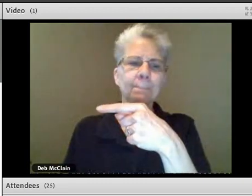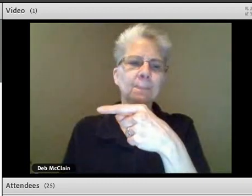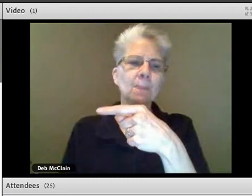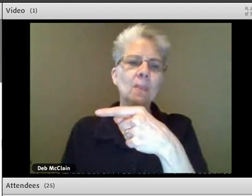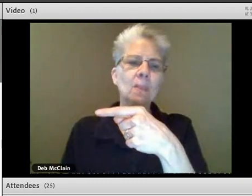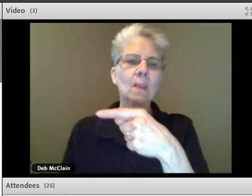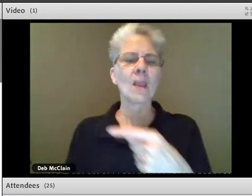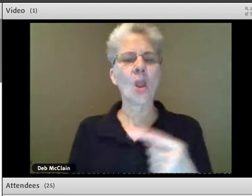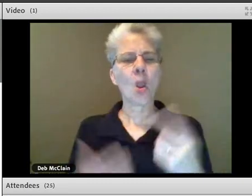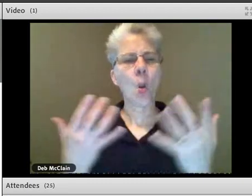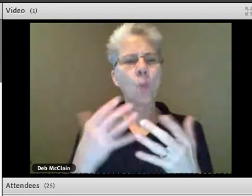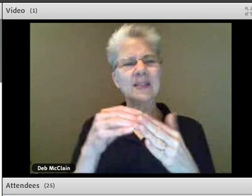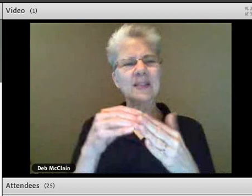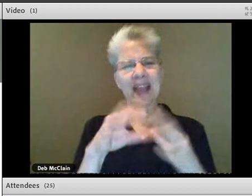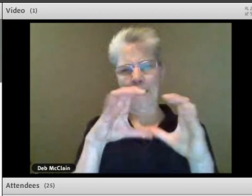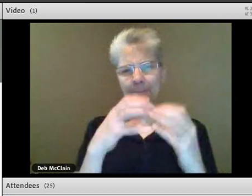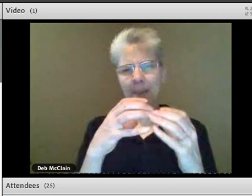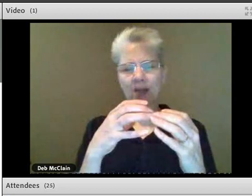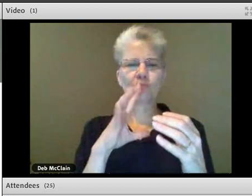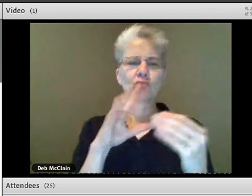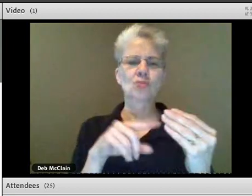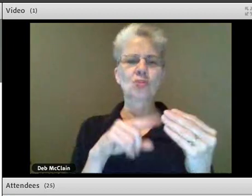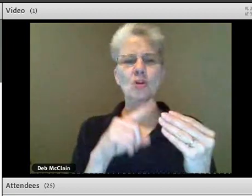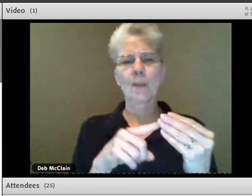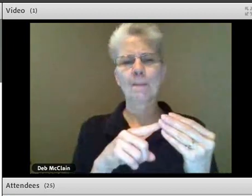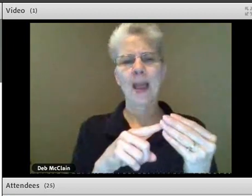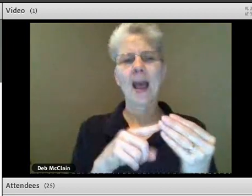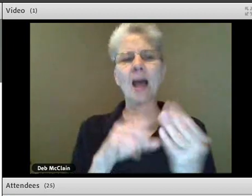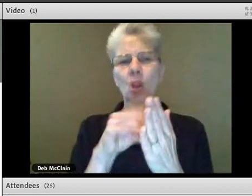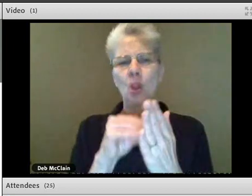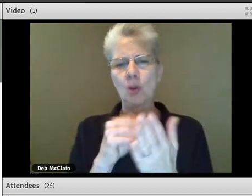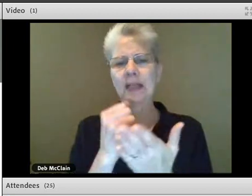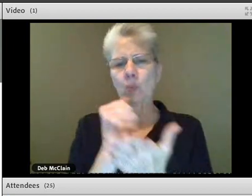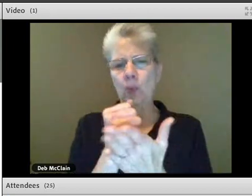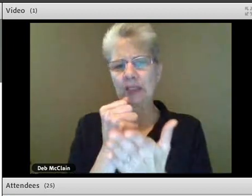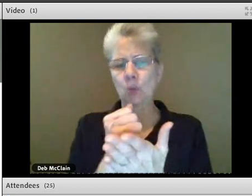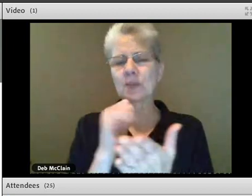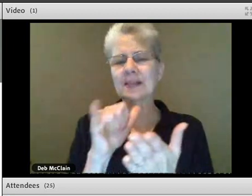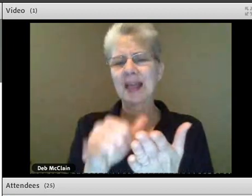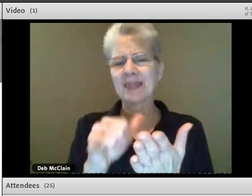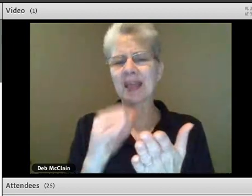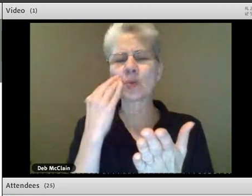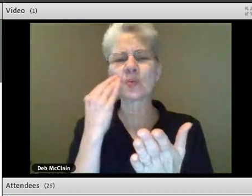So what's in a module? So I talked about learning resources, and again, these are your simple study guides,